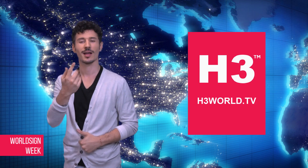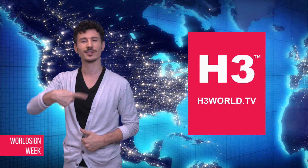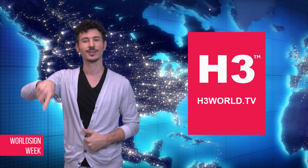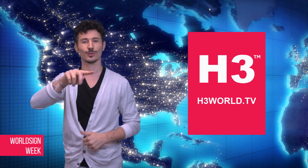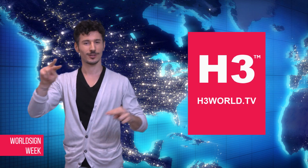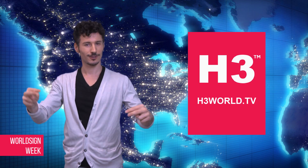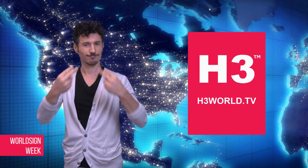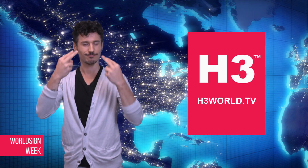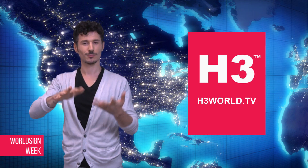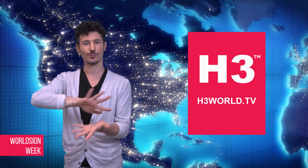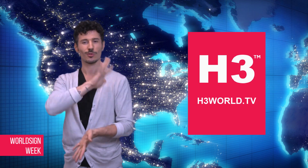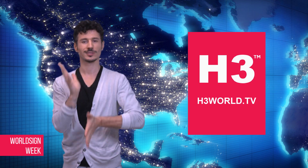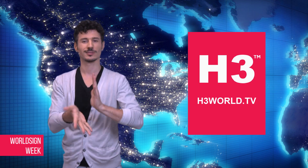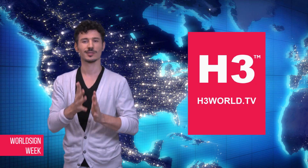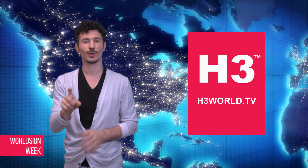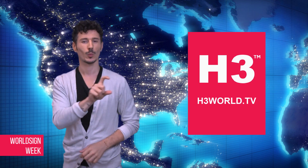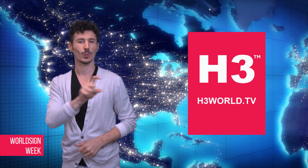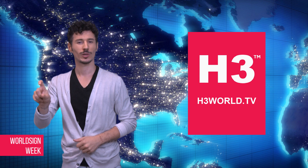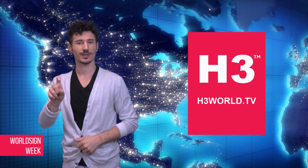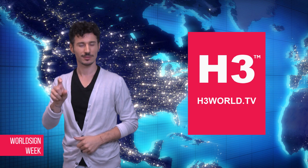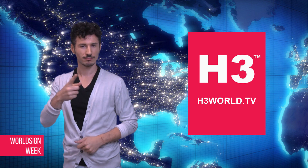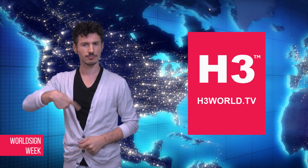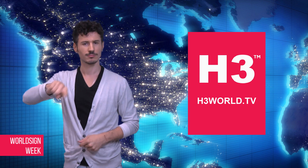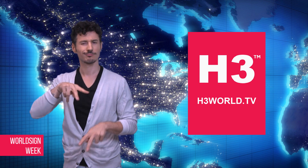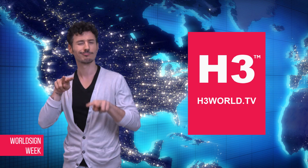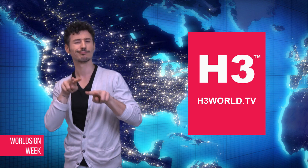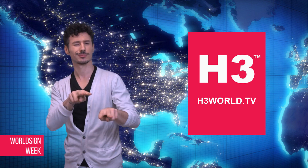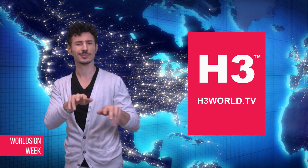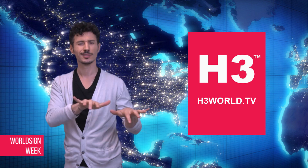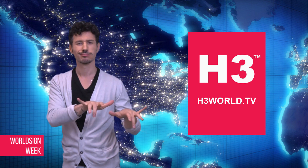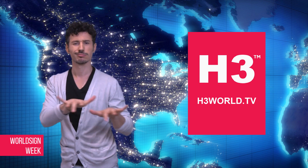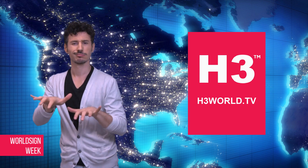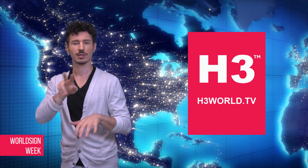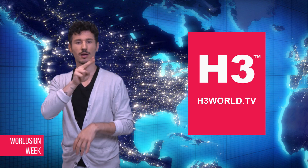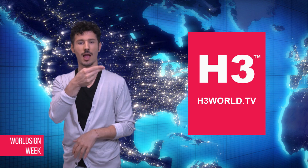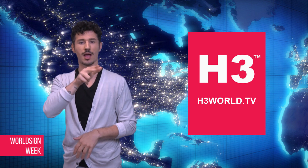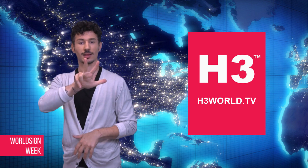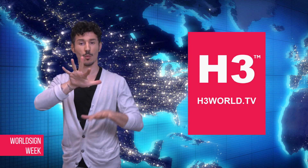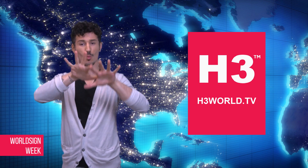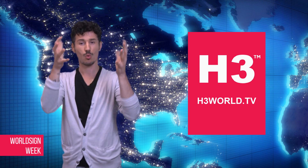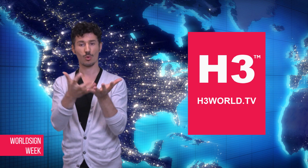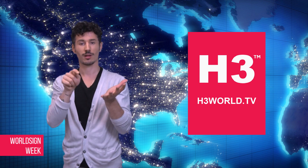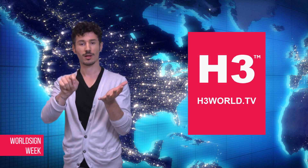Thank you for watching WorldSign Week, visit